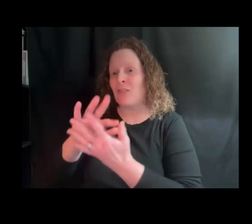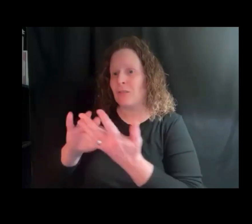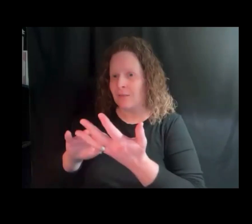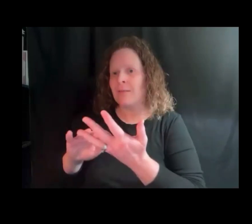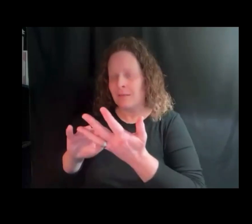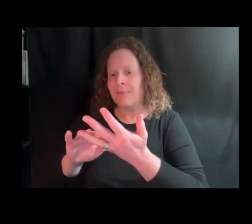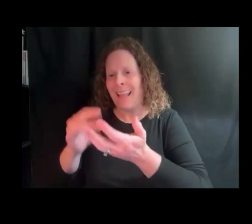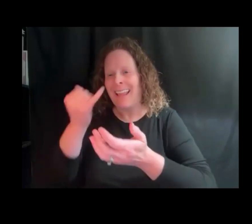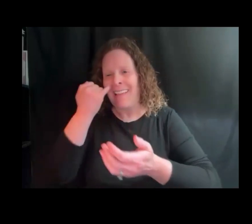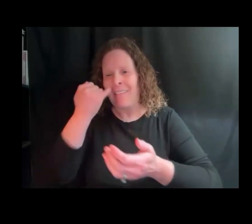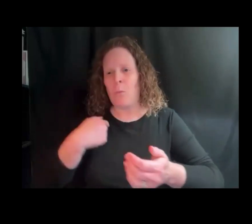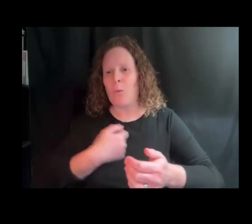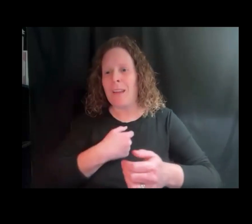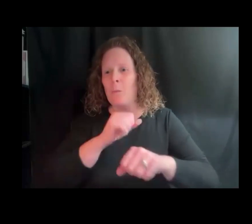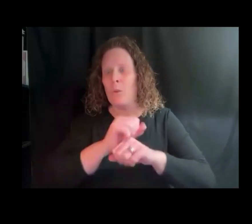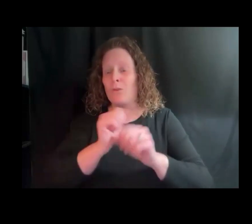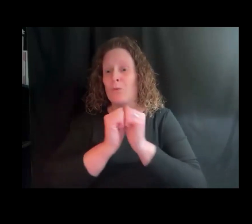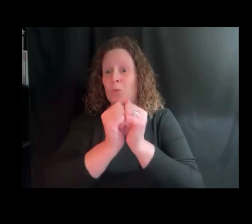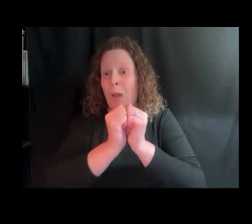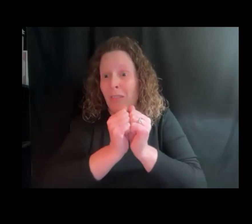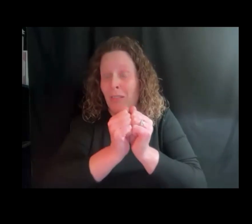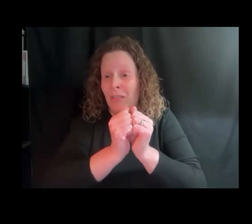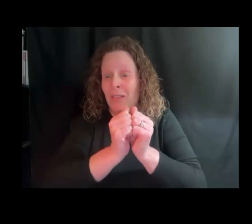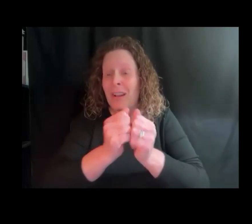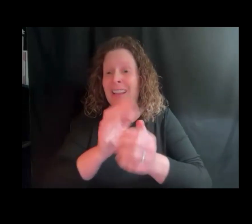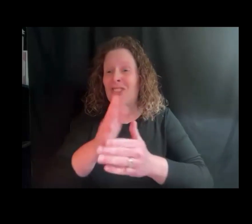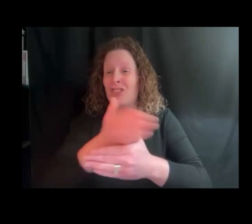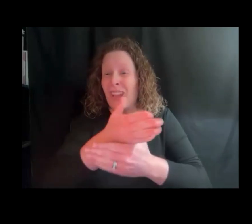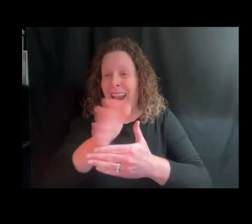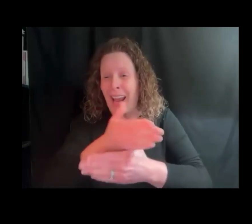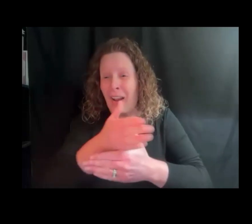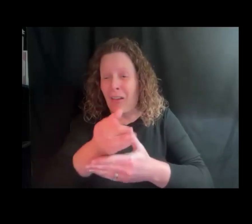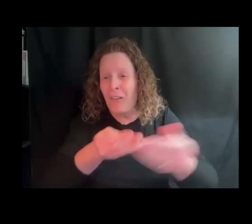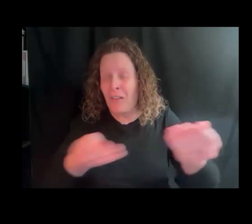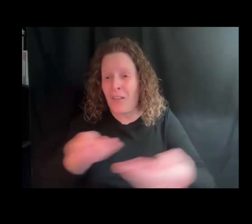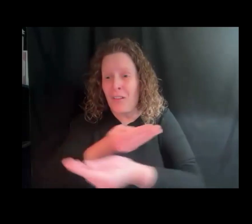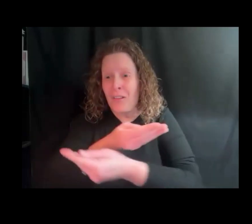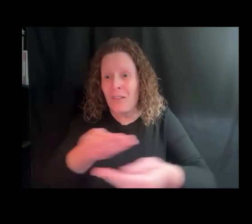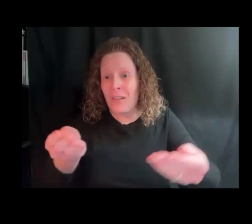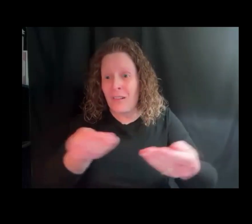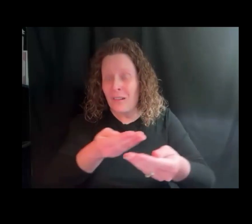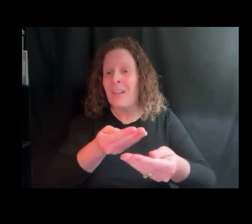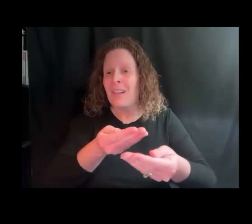And if the results of these assessments